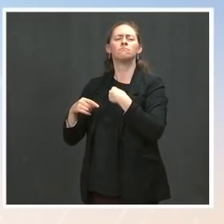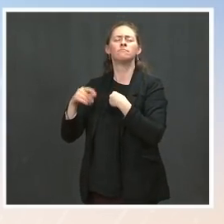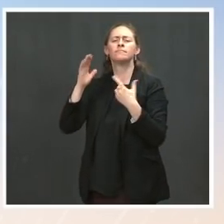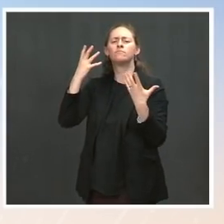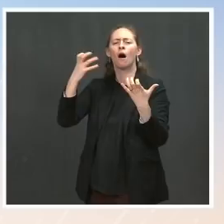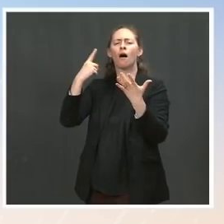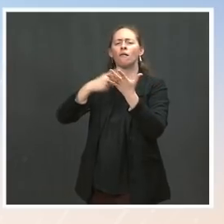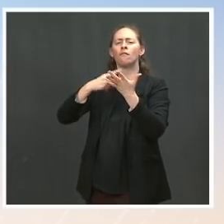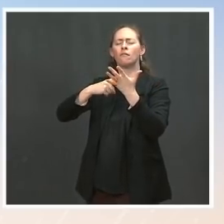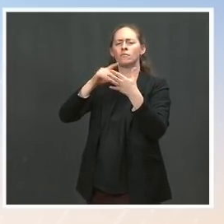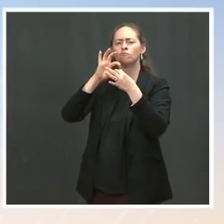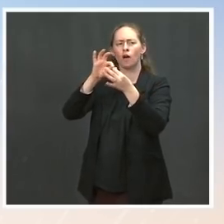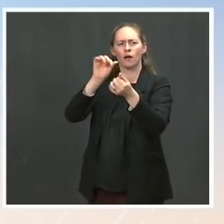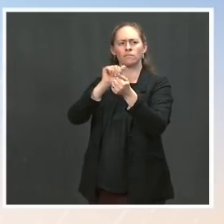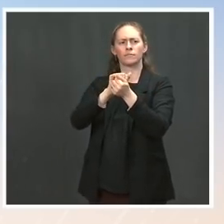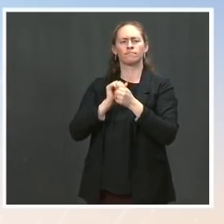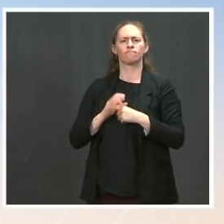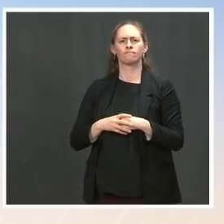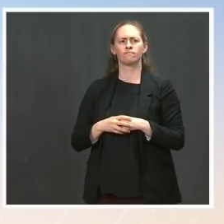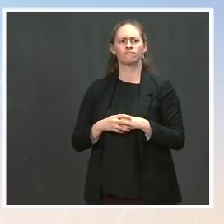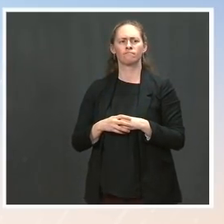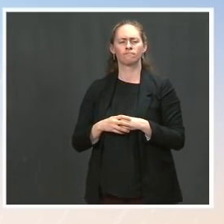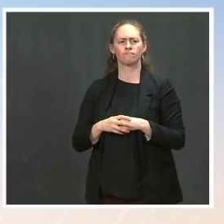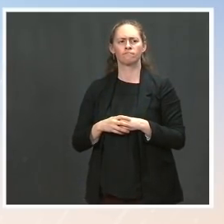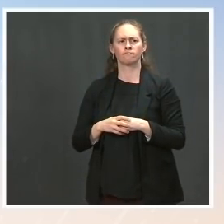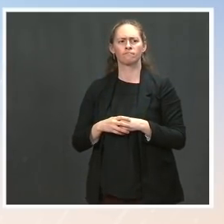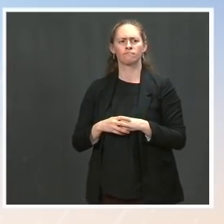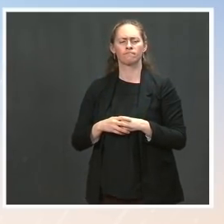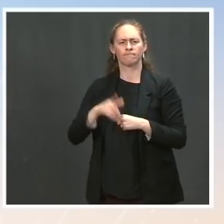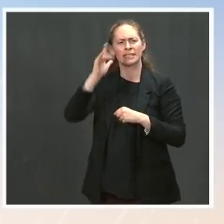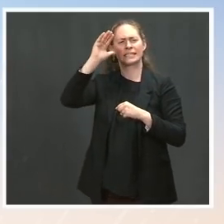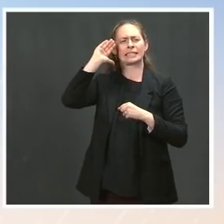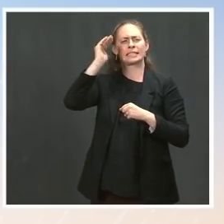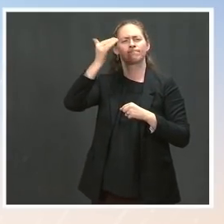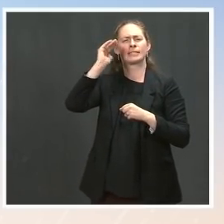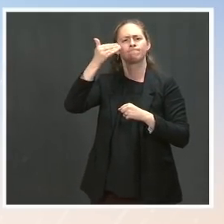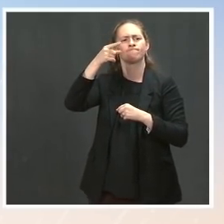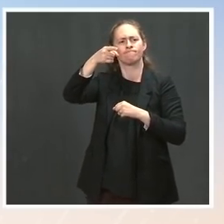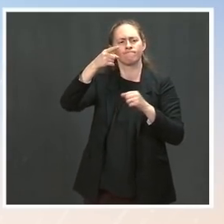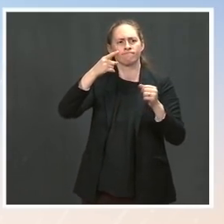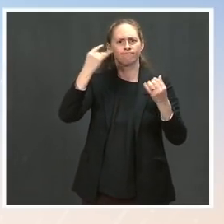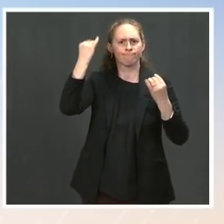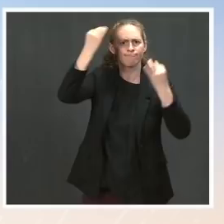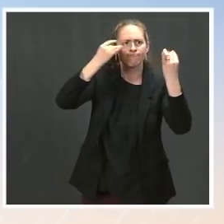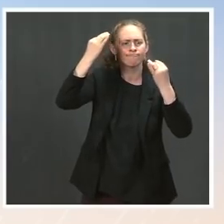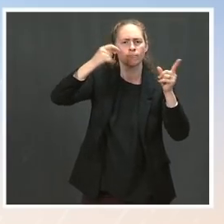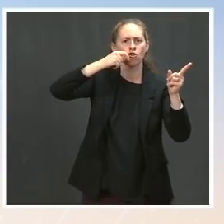forces towards the border with Ukraine. What is the administration prepared to do if Russia moves to invade eastern Ukraine?